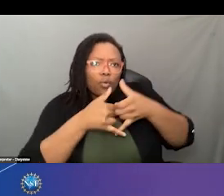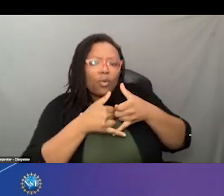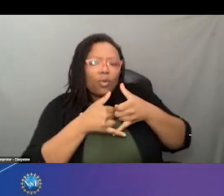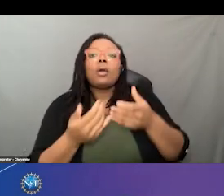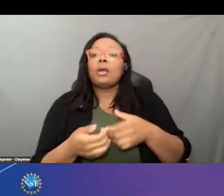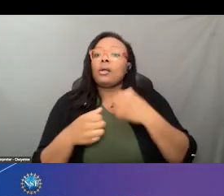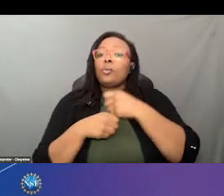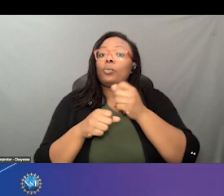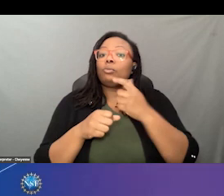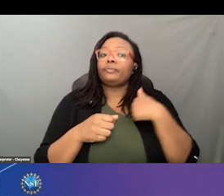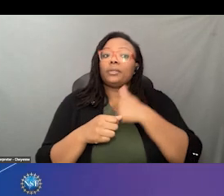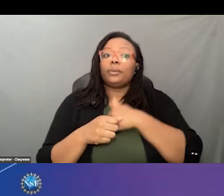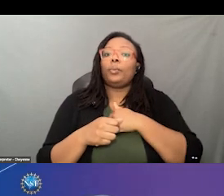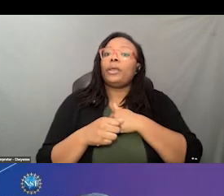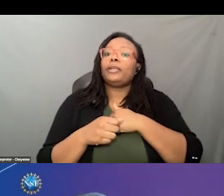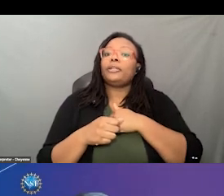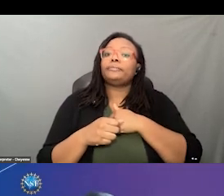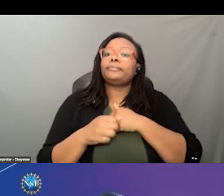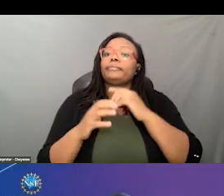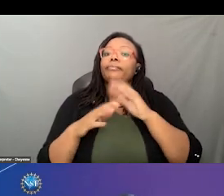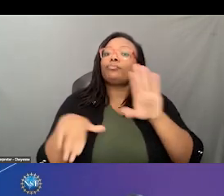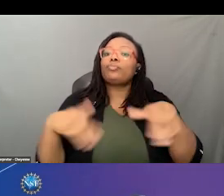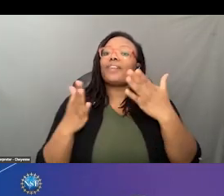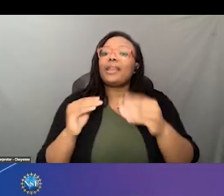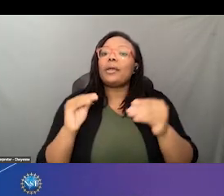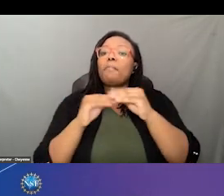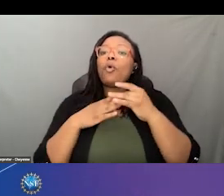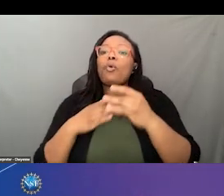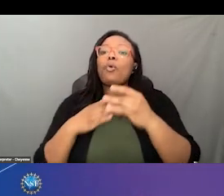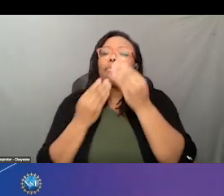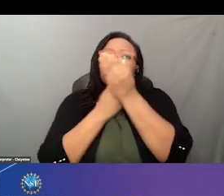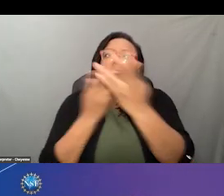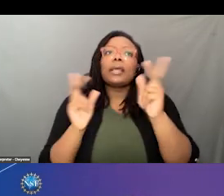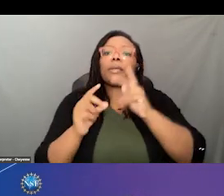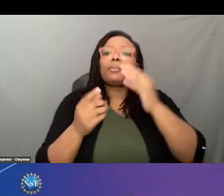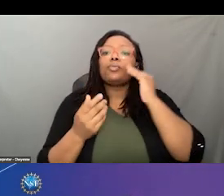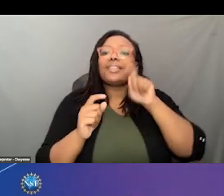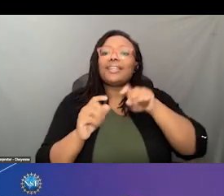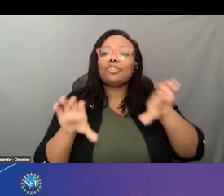We've issued additional guidance to let people know what they need to do